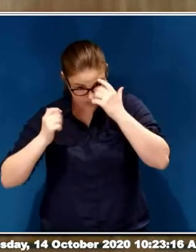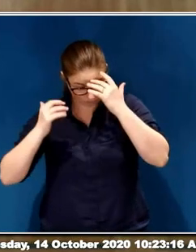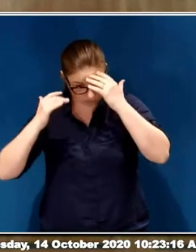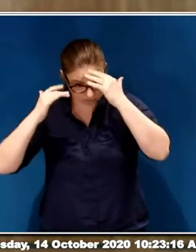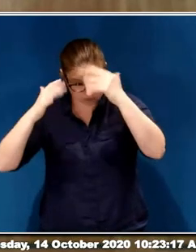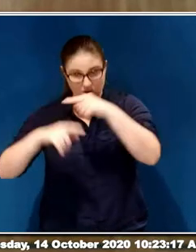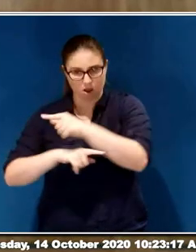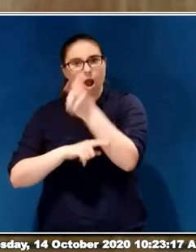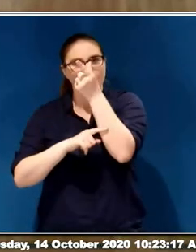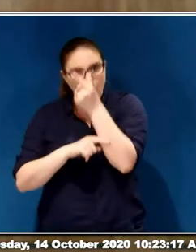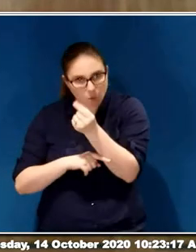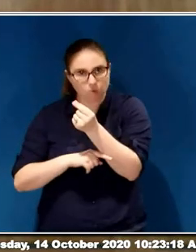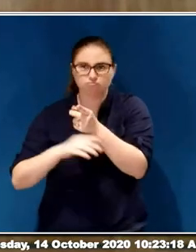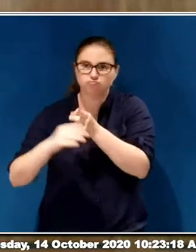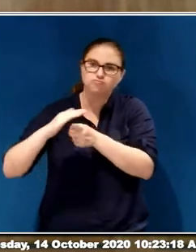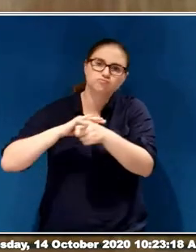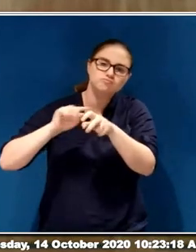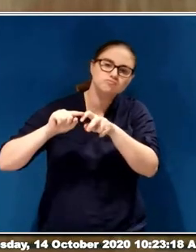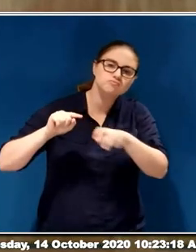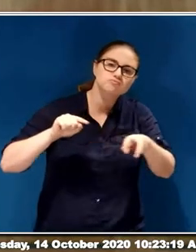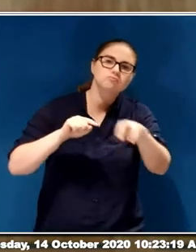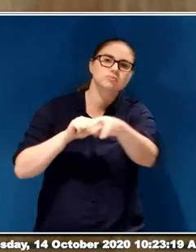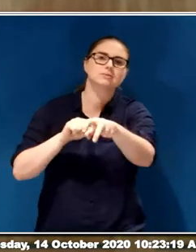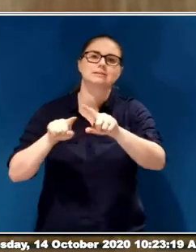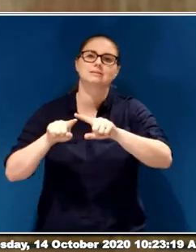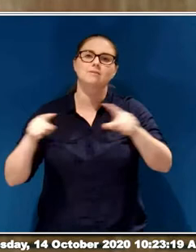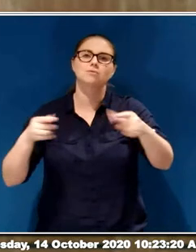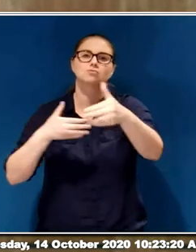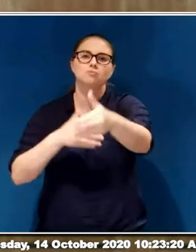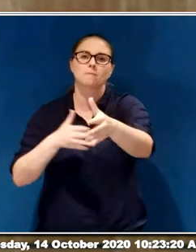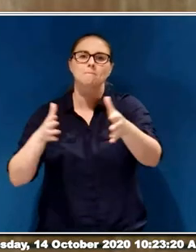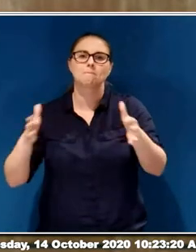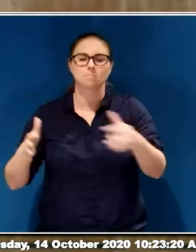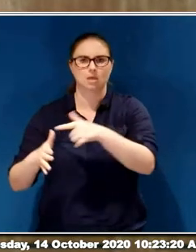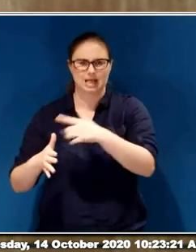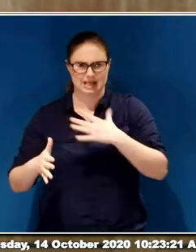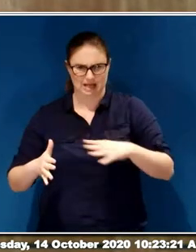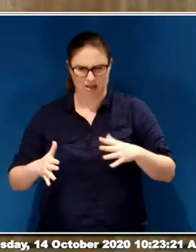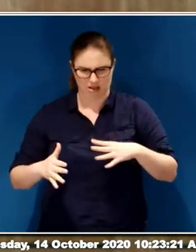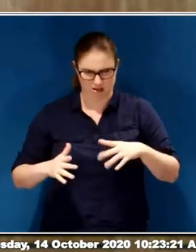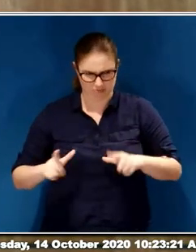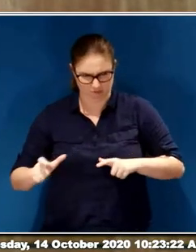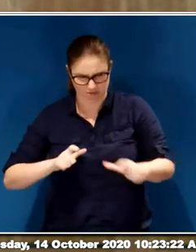overwhelmed and not able to regulate, he knew that he was able to stay in that